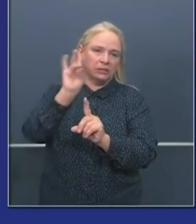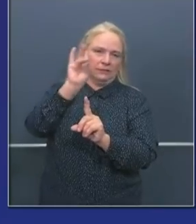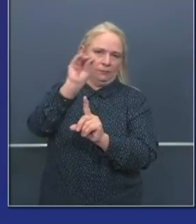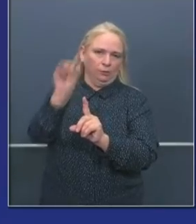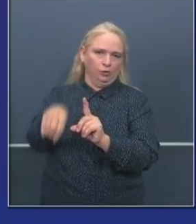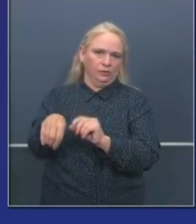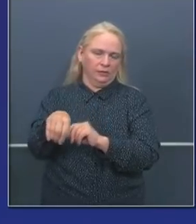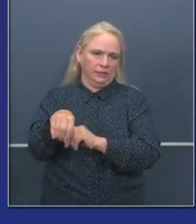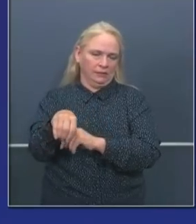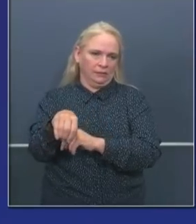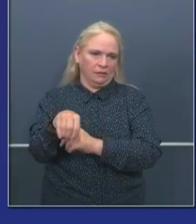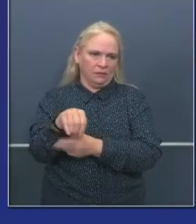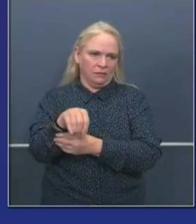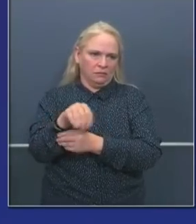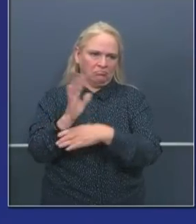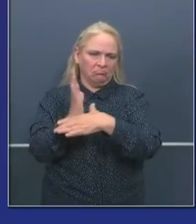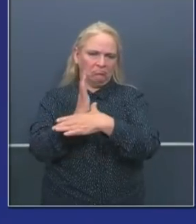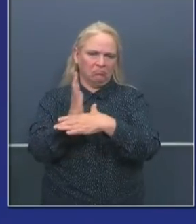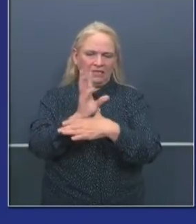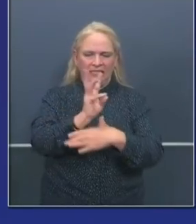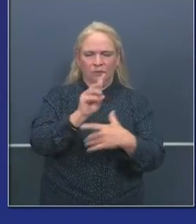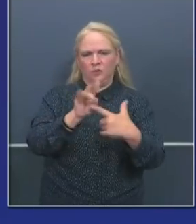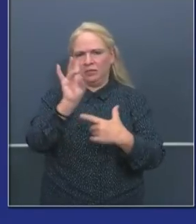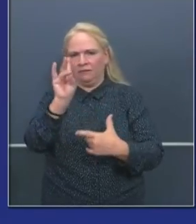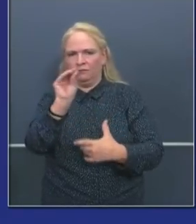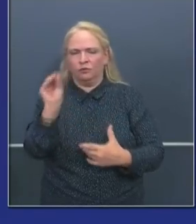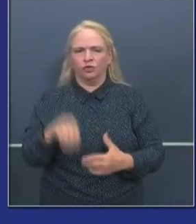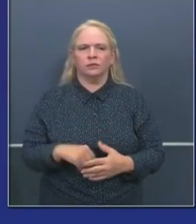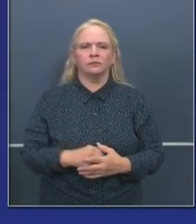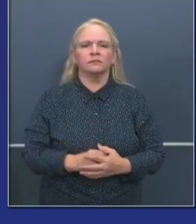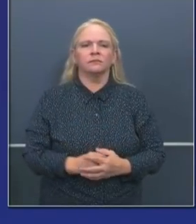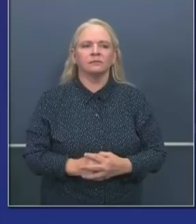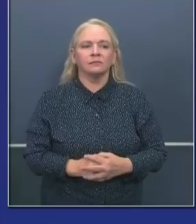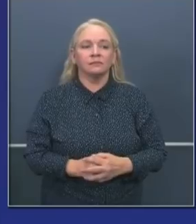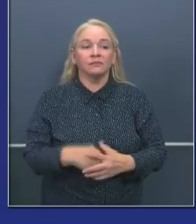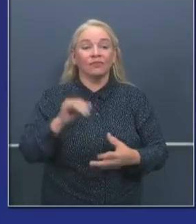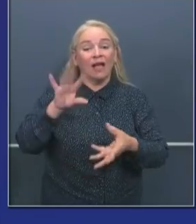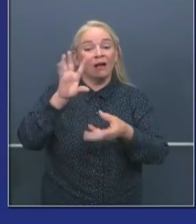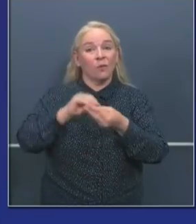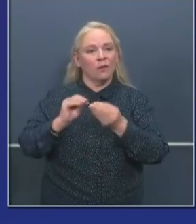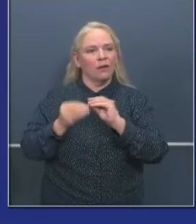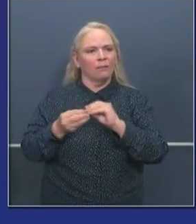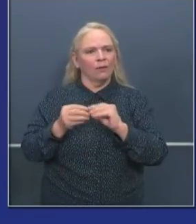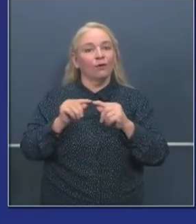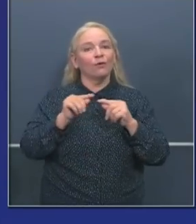VERY FAMILIAR WITH BUT THAT COVID-19 PATIENT POPULATION STILL REPRESENTS ABOUT 7%, 6,